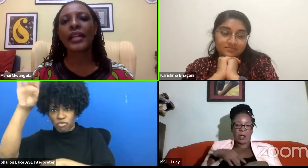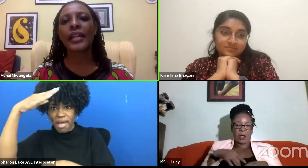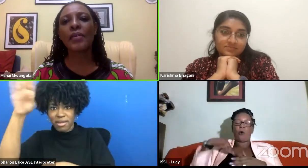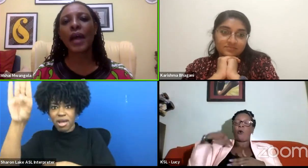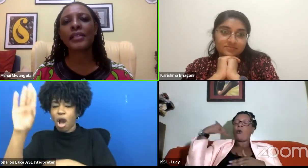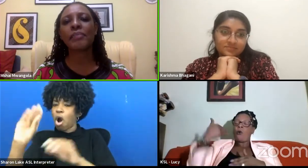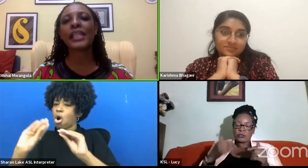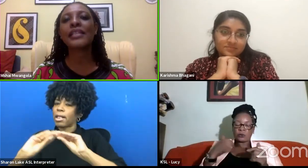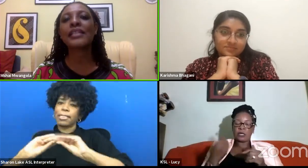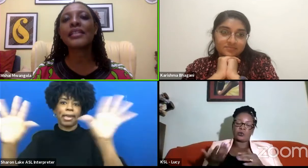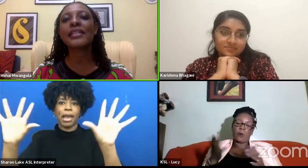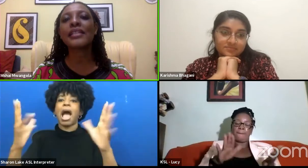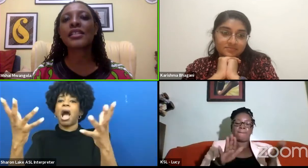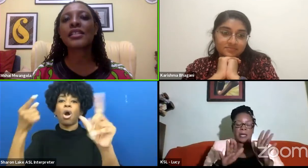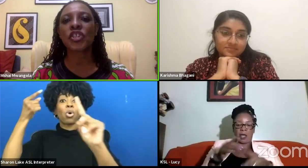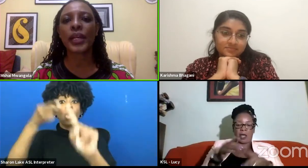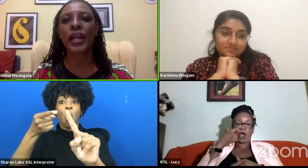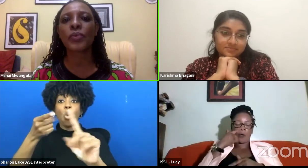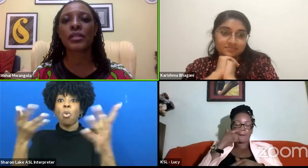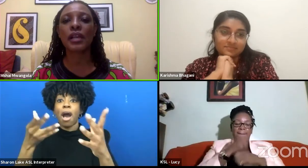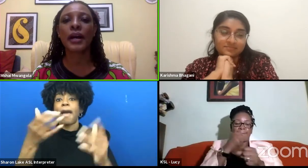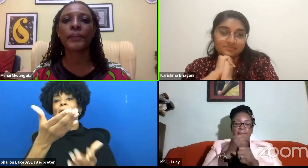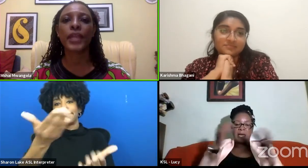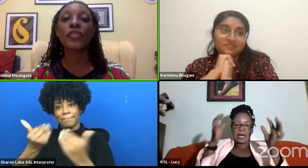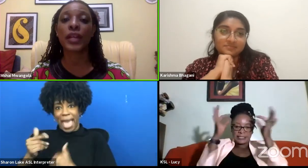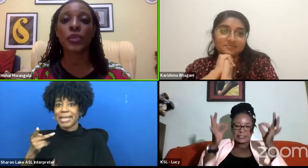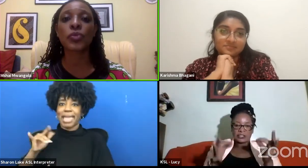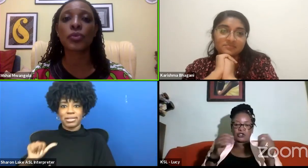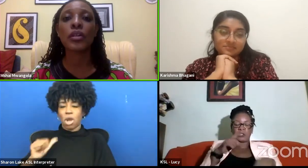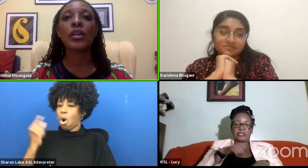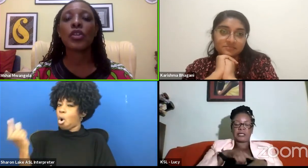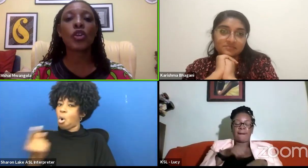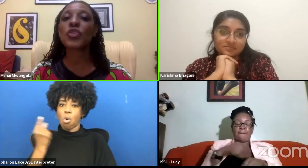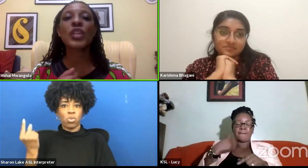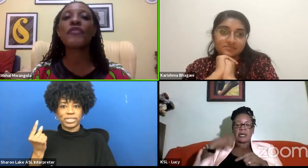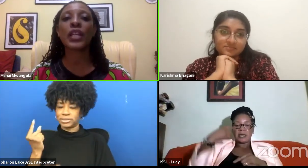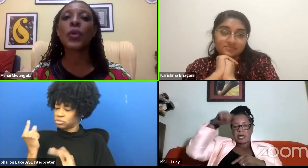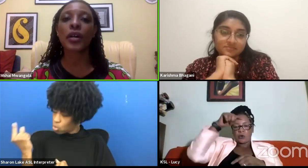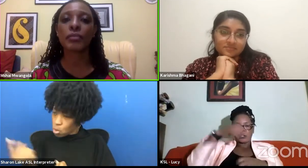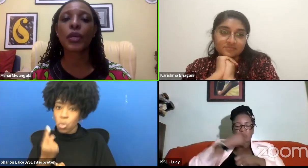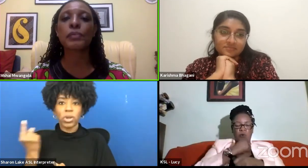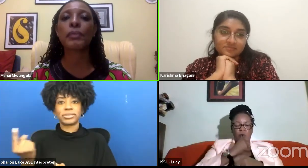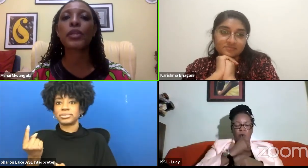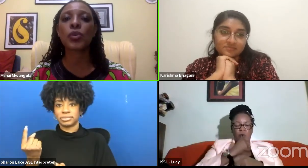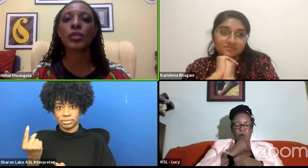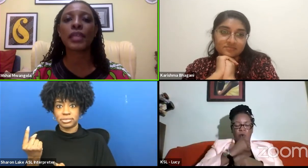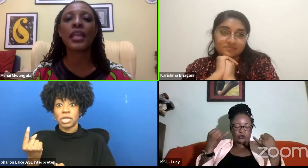And I made a decision when I was in graduate school not to even look because people told me